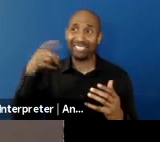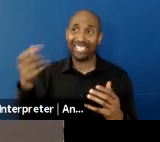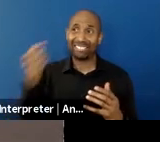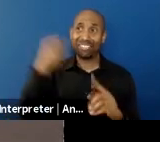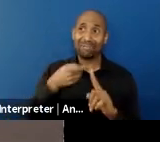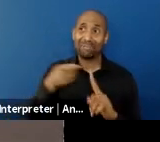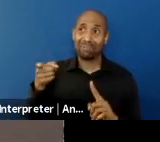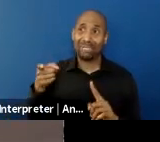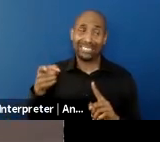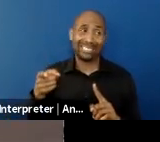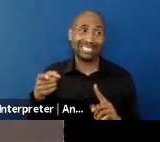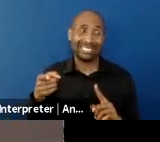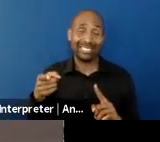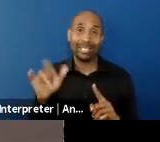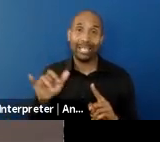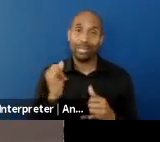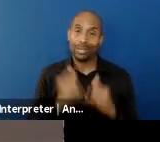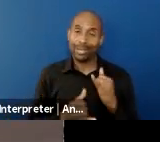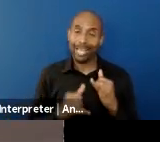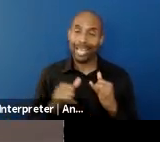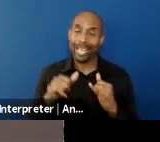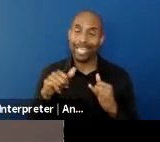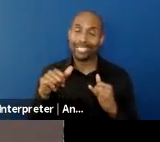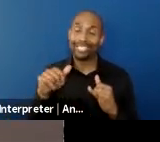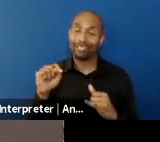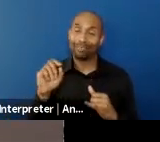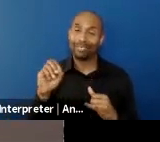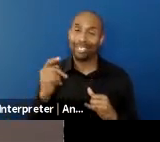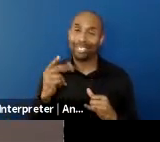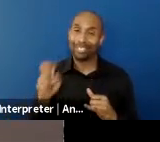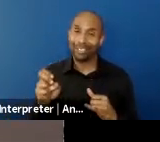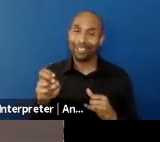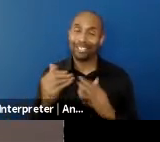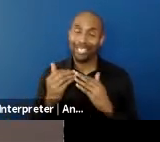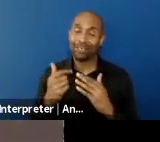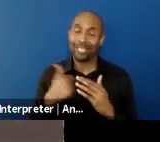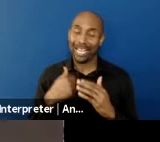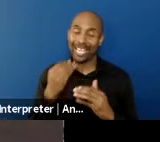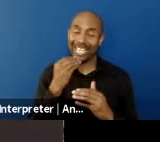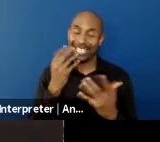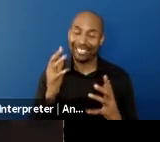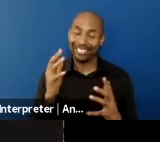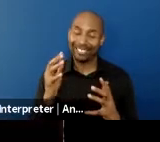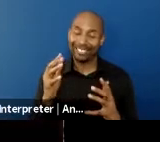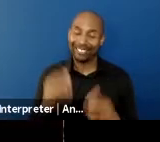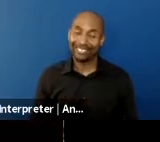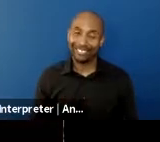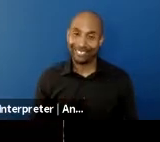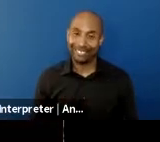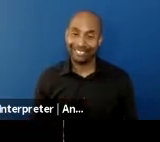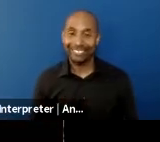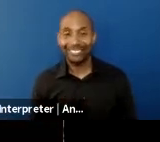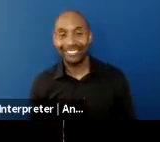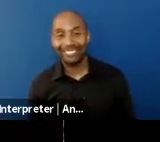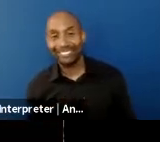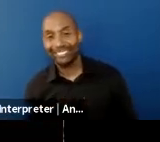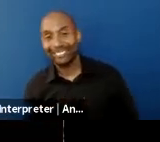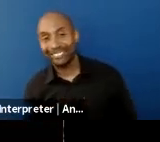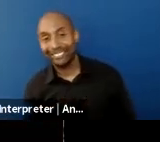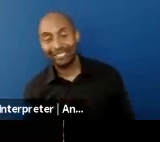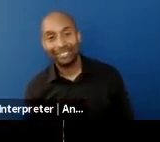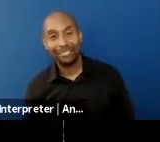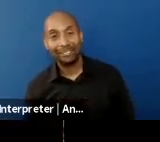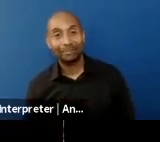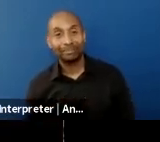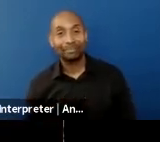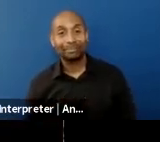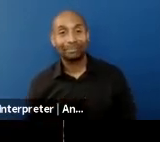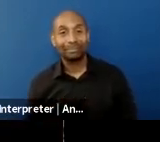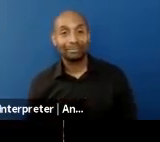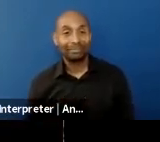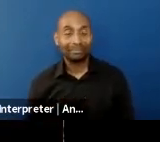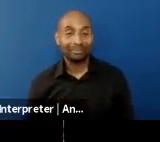That was the last tongue sandwich I had in my life.